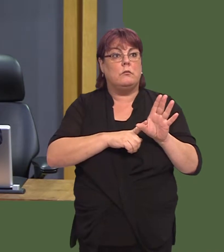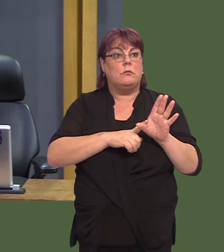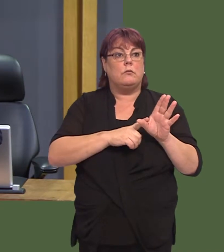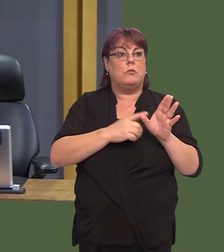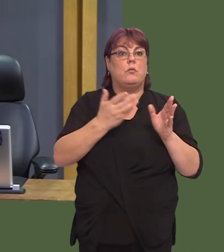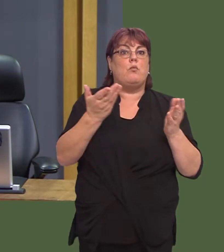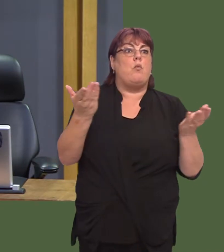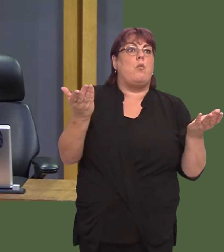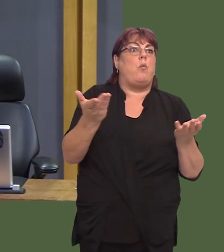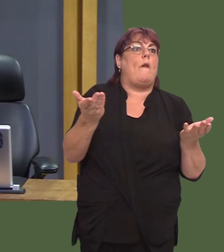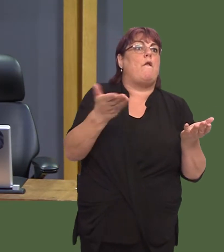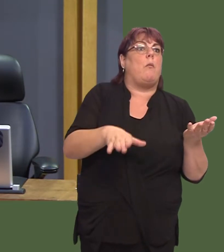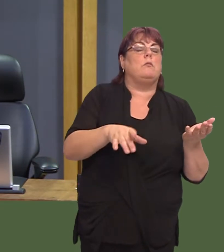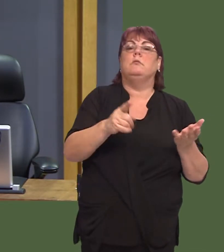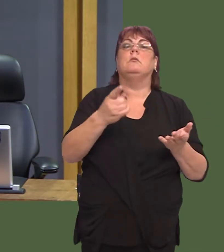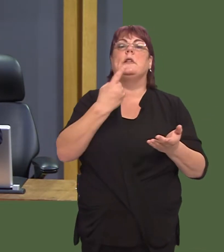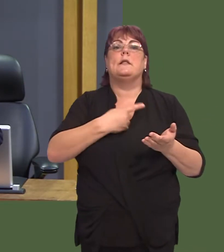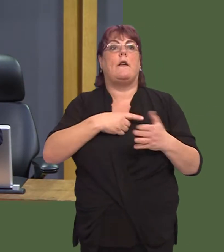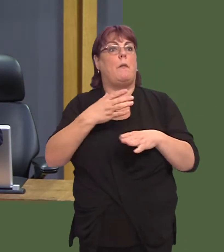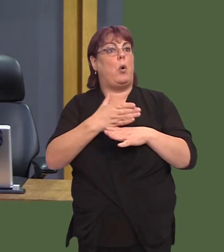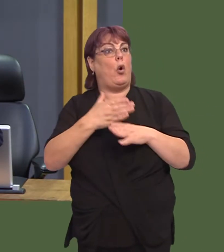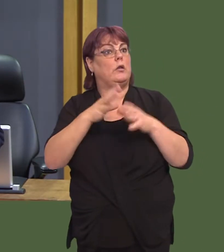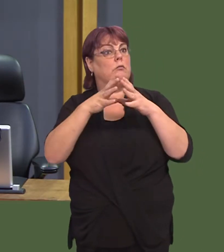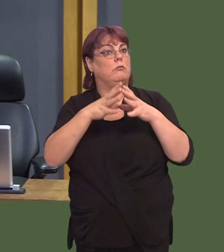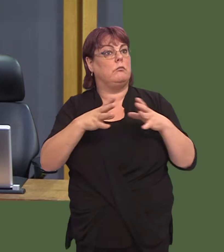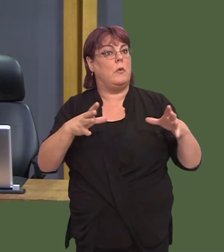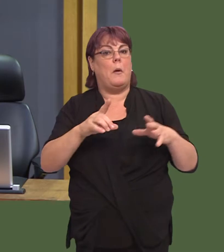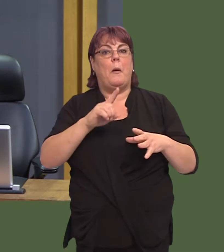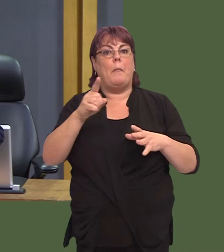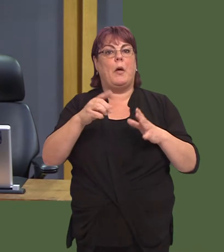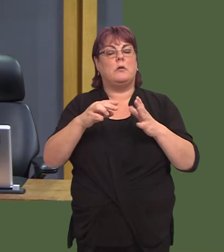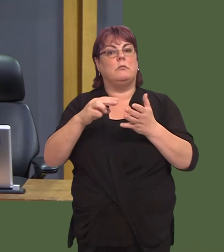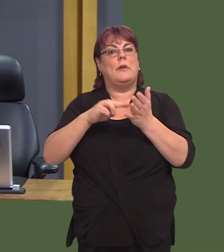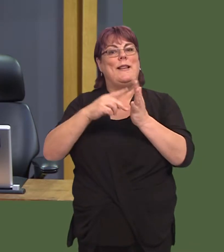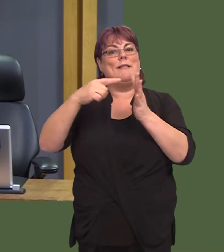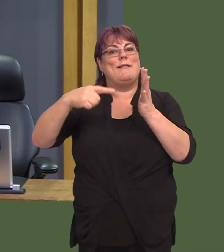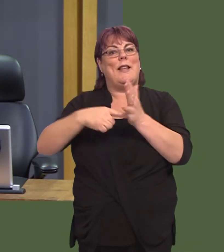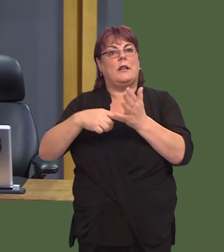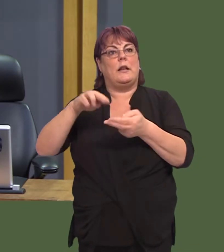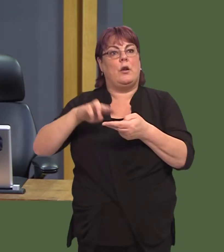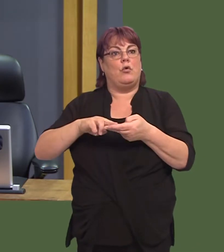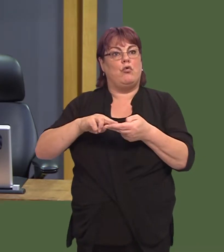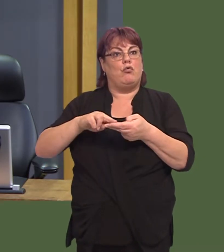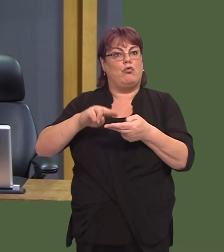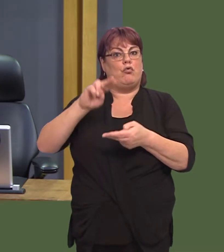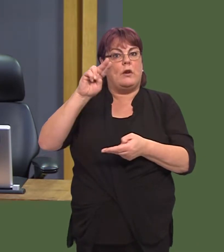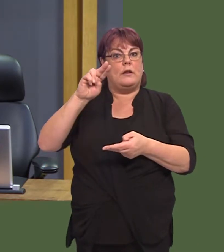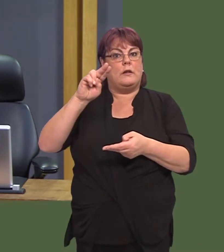Over the same period, thereís been no net increase in the inward investment sector.